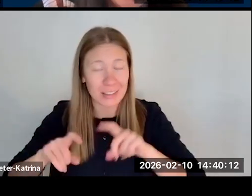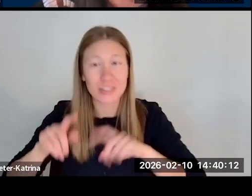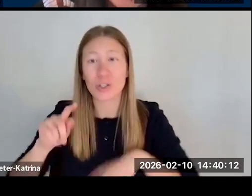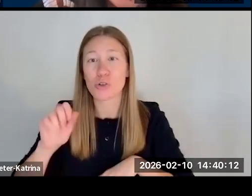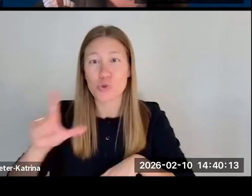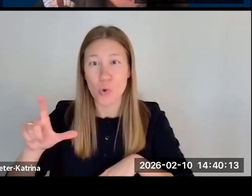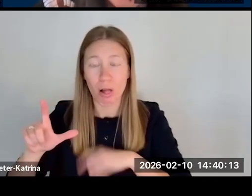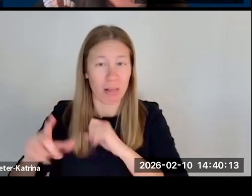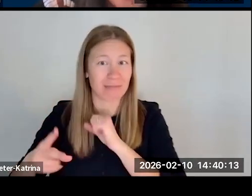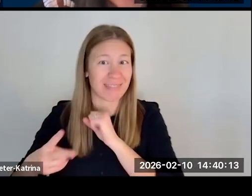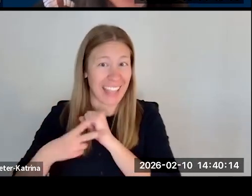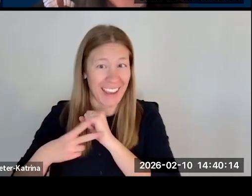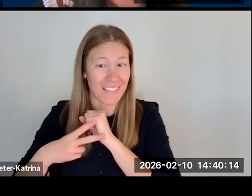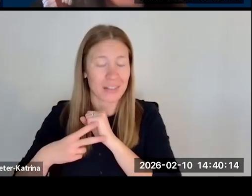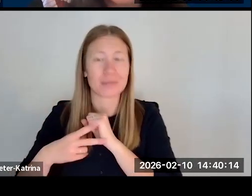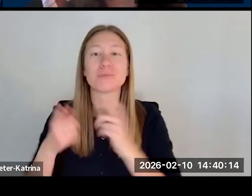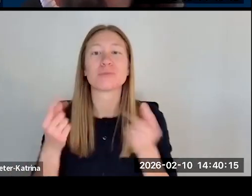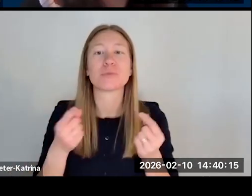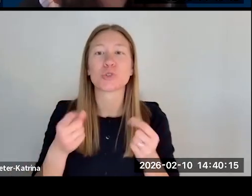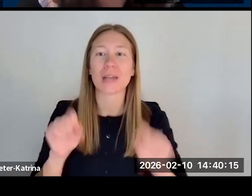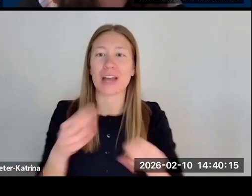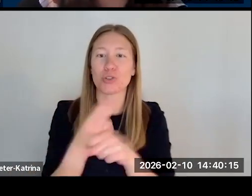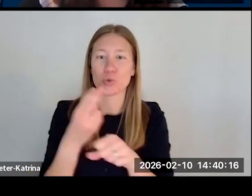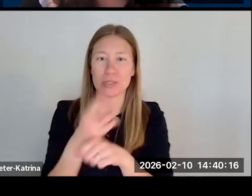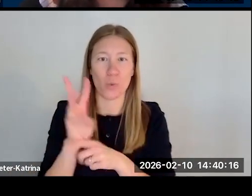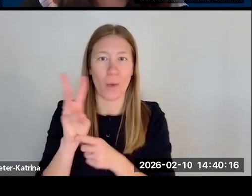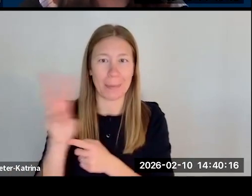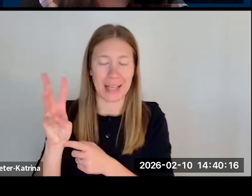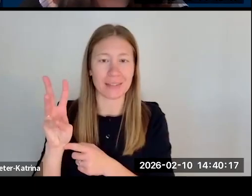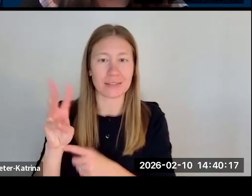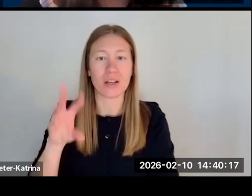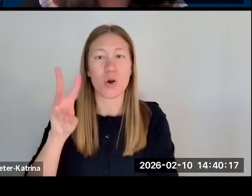you can also use the website version on web aim.org um